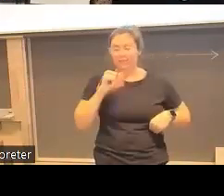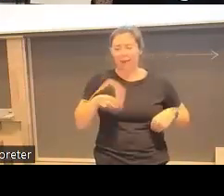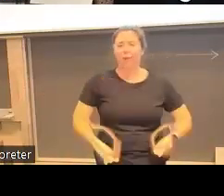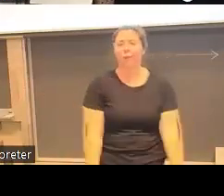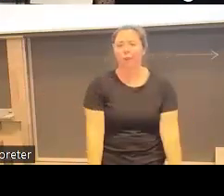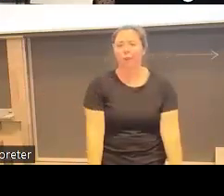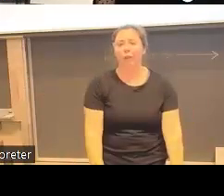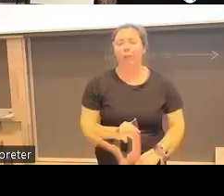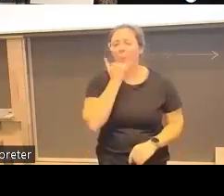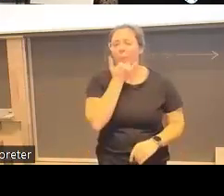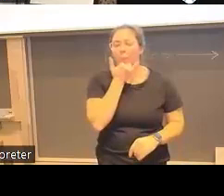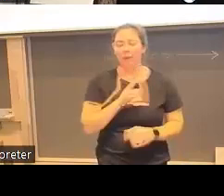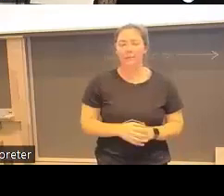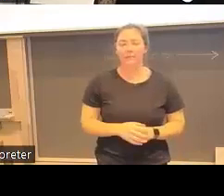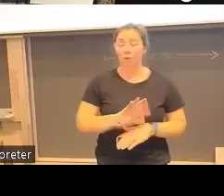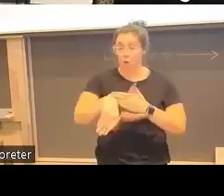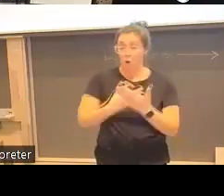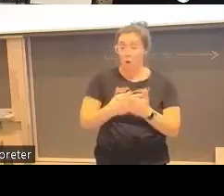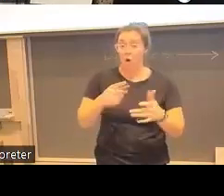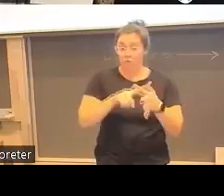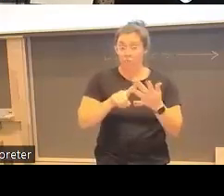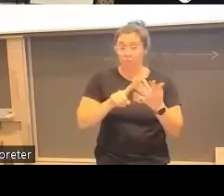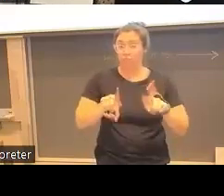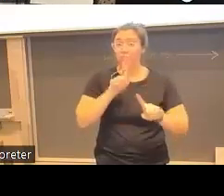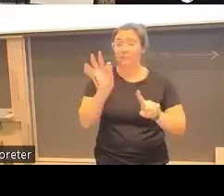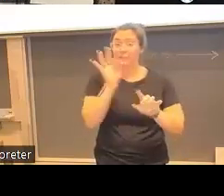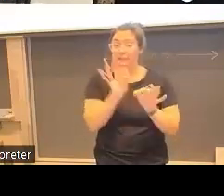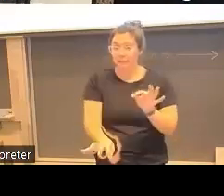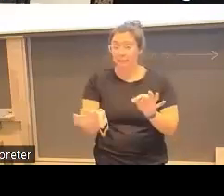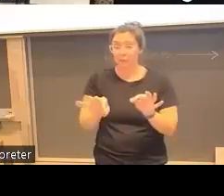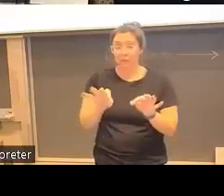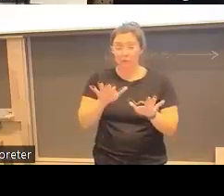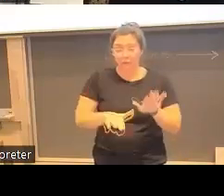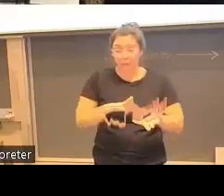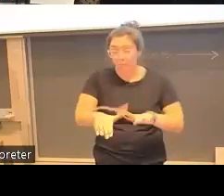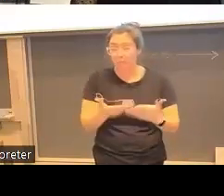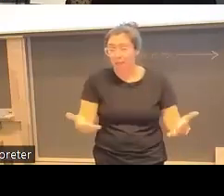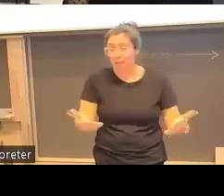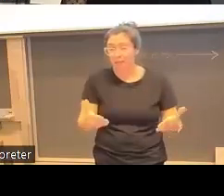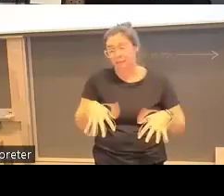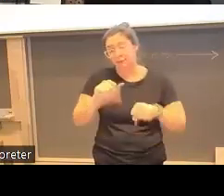could not reach it all of these simple steps take time as I noted before the frequency of responding